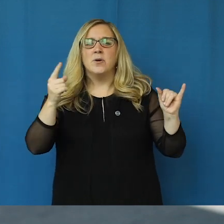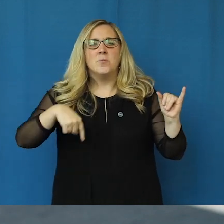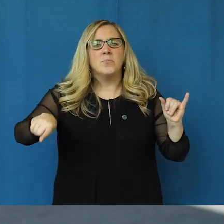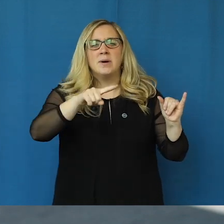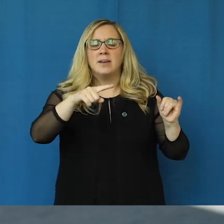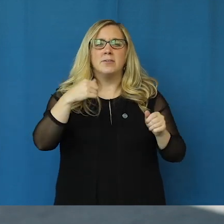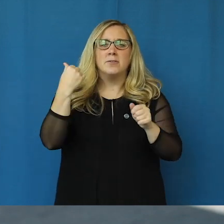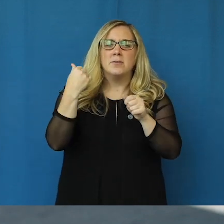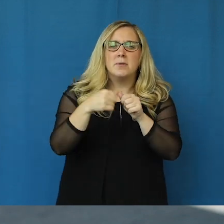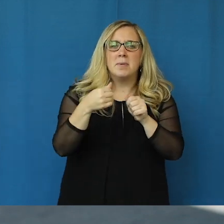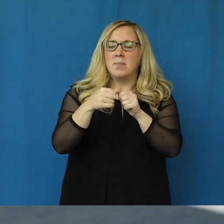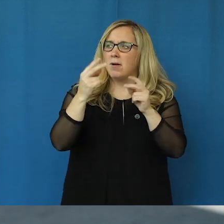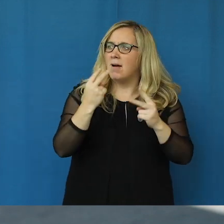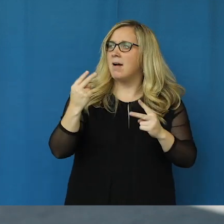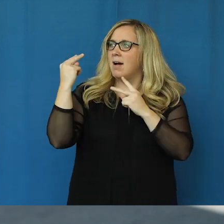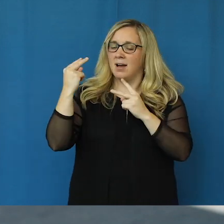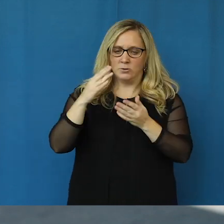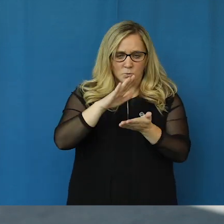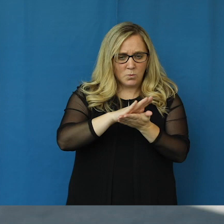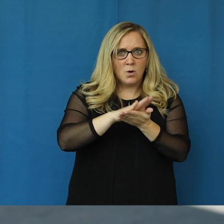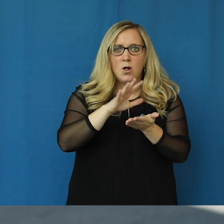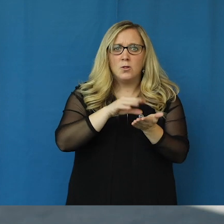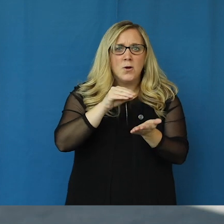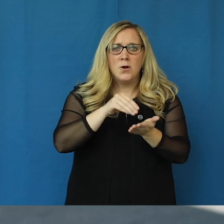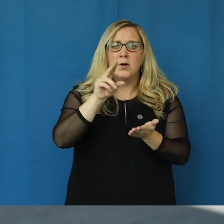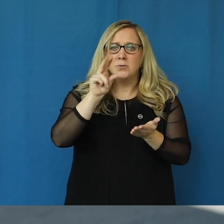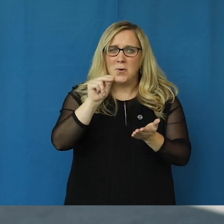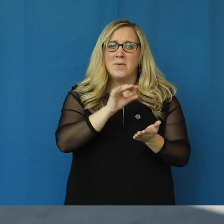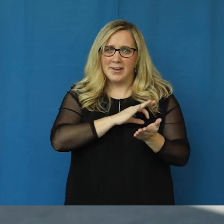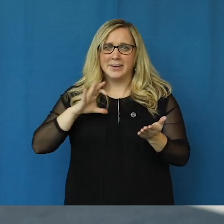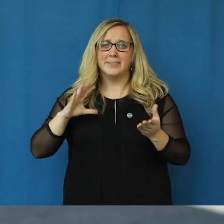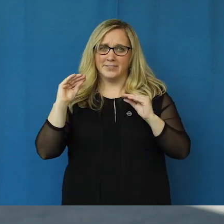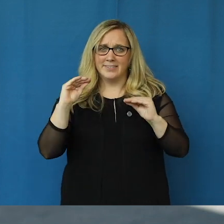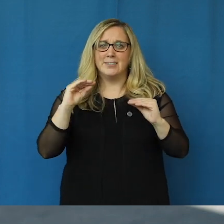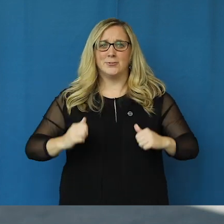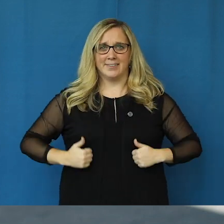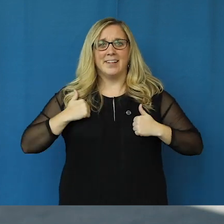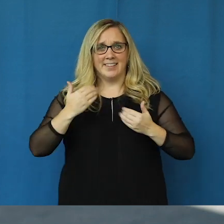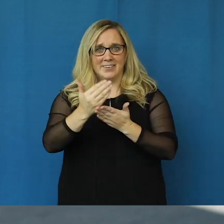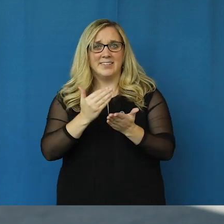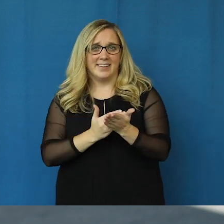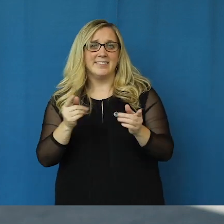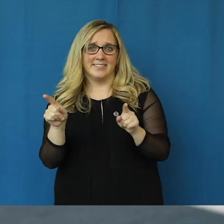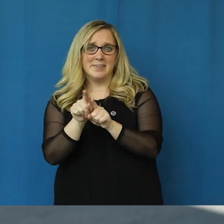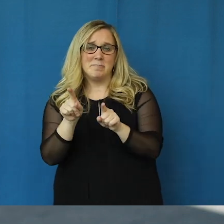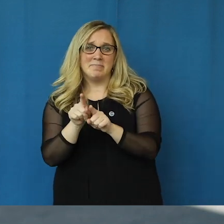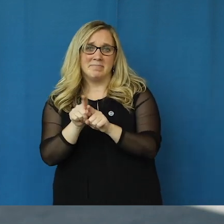where we learned something deeper than our academics from our faculty. Things that may have not have seemed like life lessons at the time.